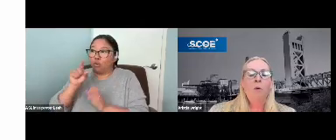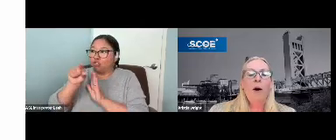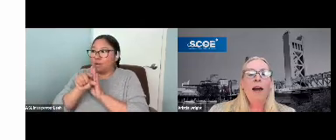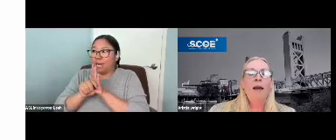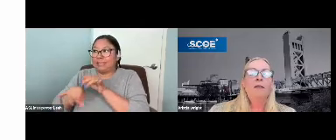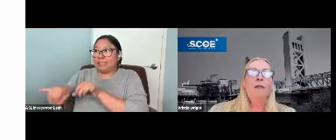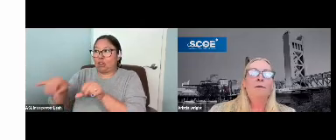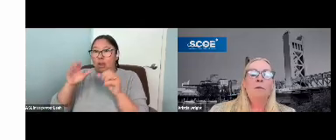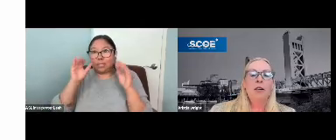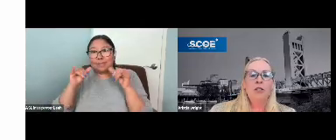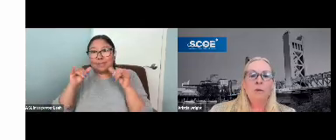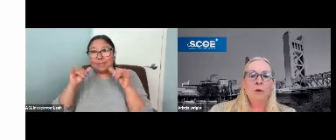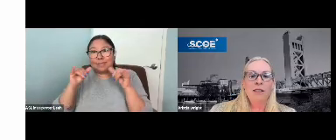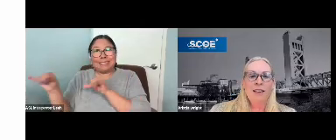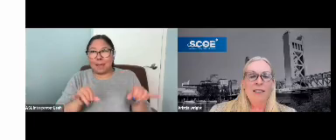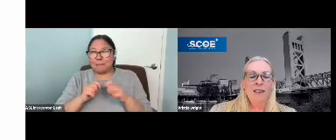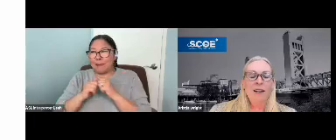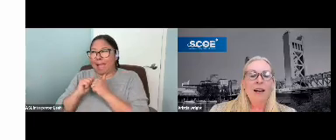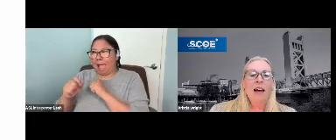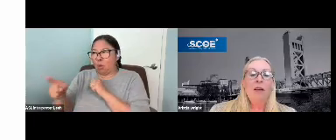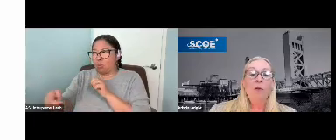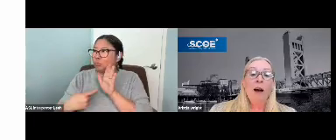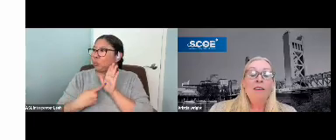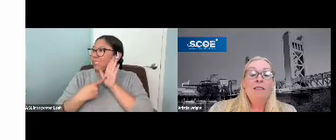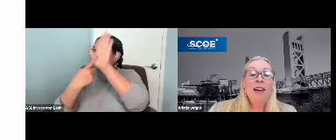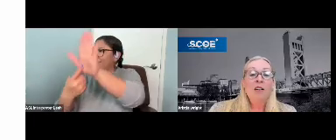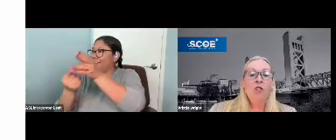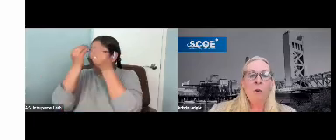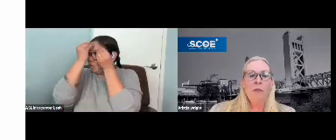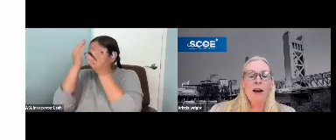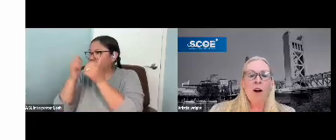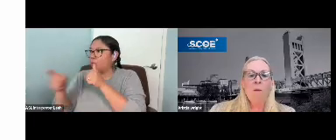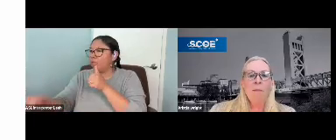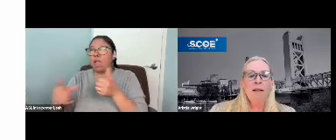but the way that the information is presented and the way that they can show what they know